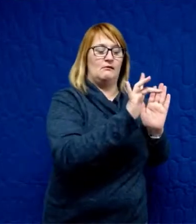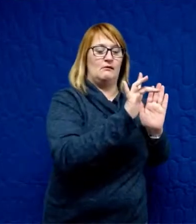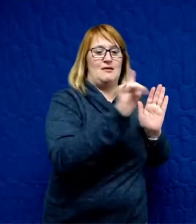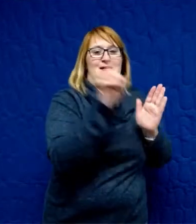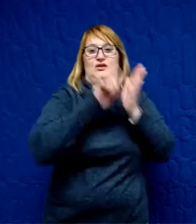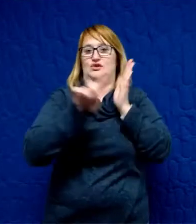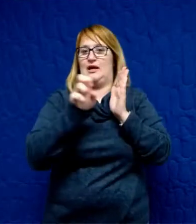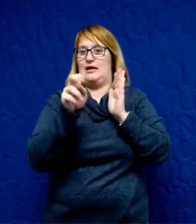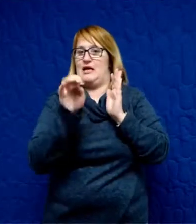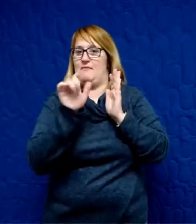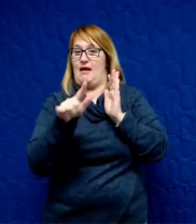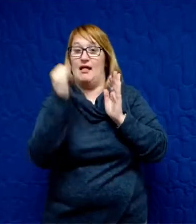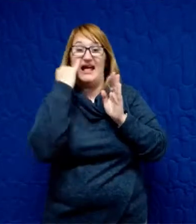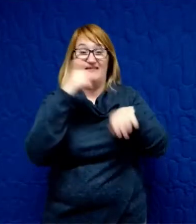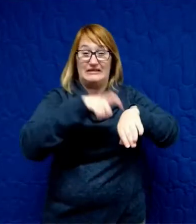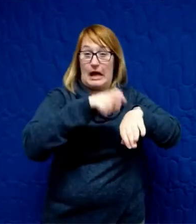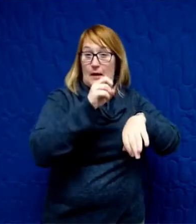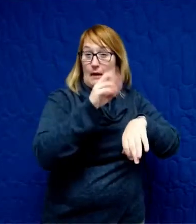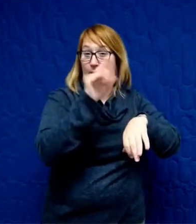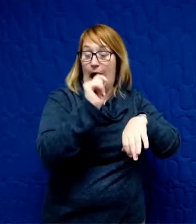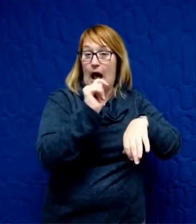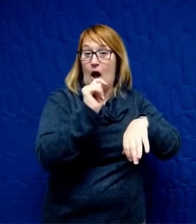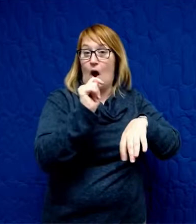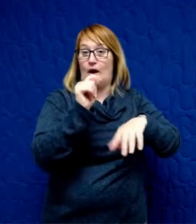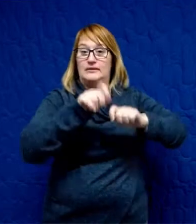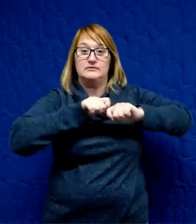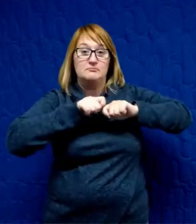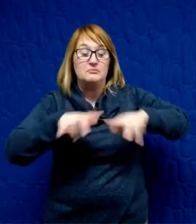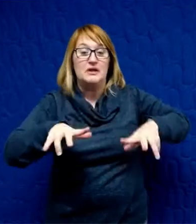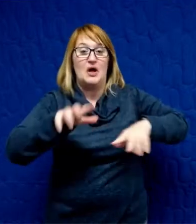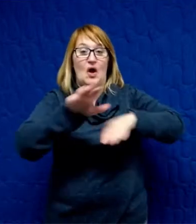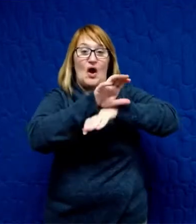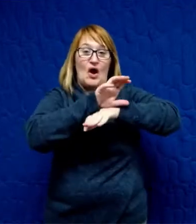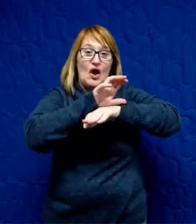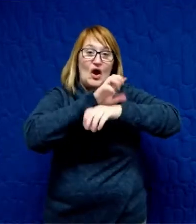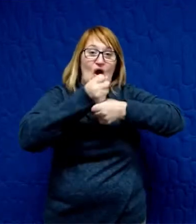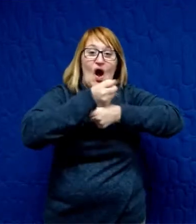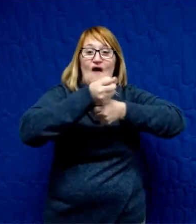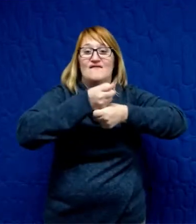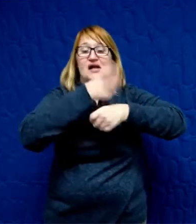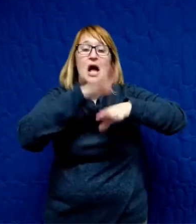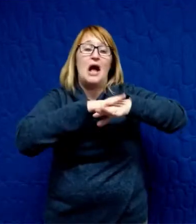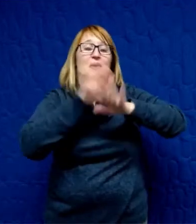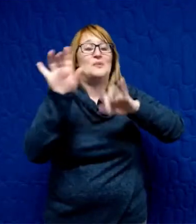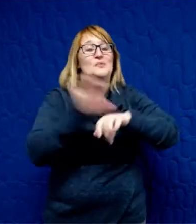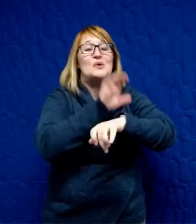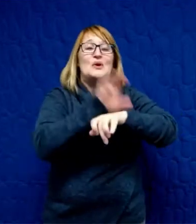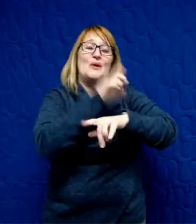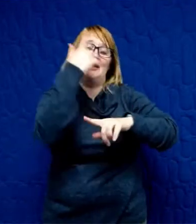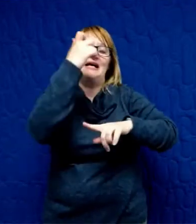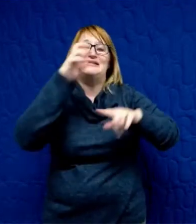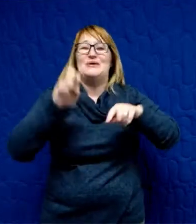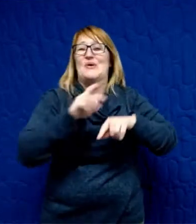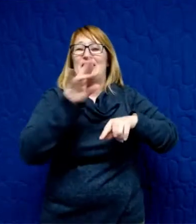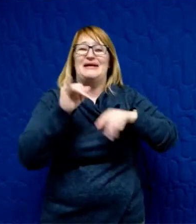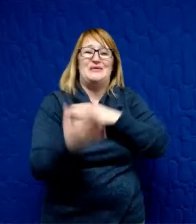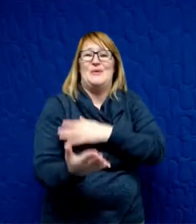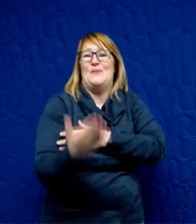some reason you timeout or like we've said before you spill coffee on the computer because it's so early in the morning when you're up early and putting